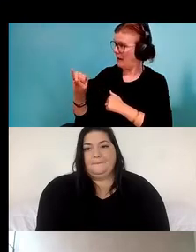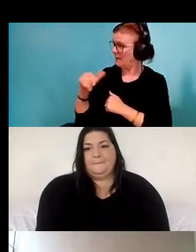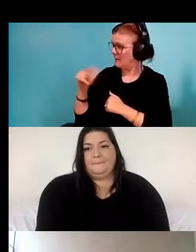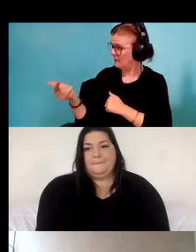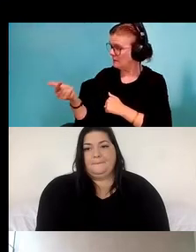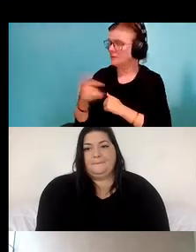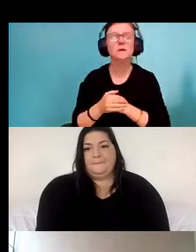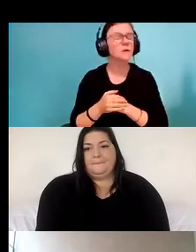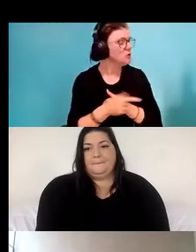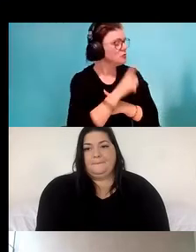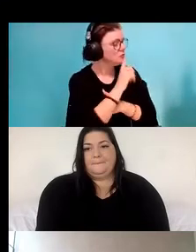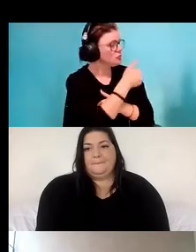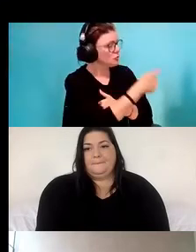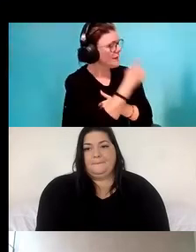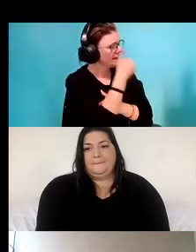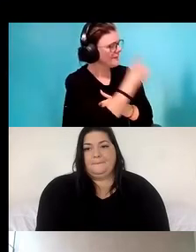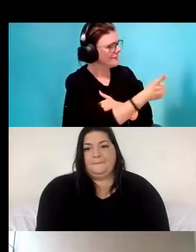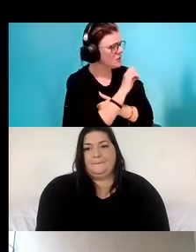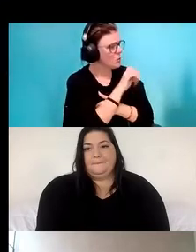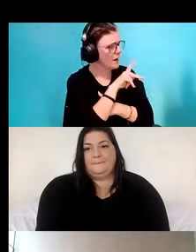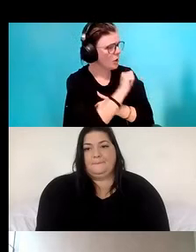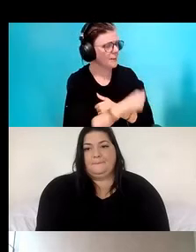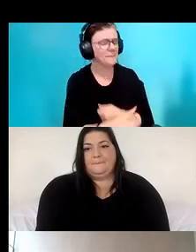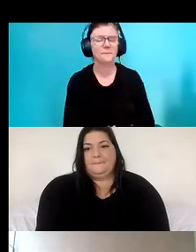Sure. Thank you, Erika.